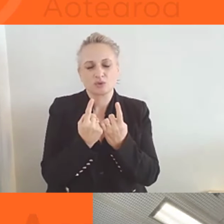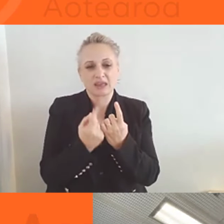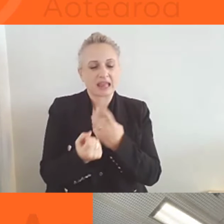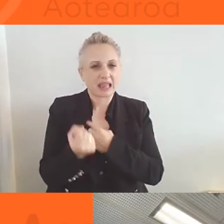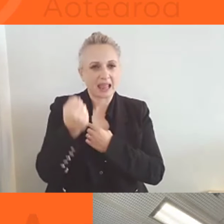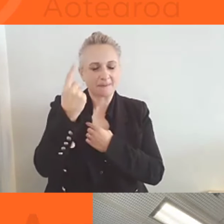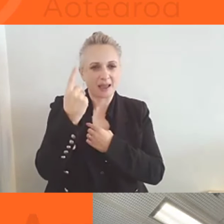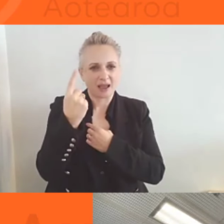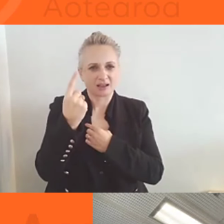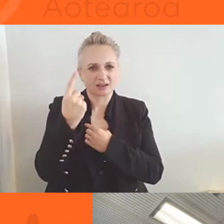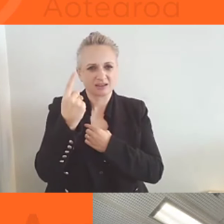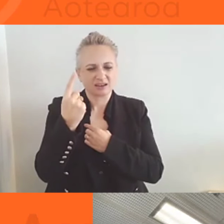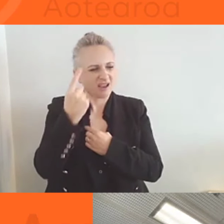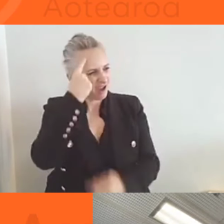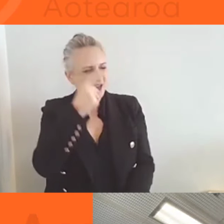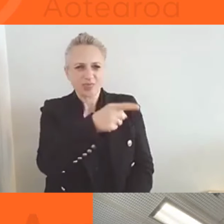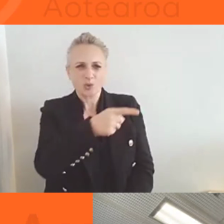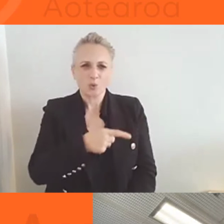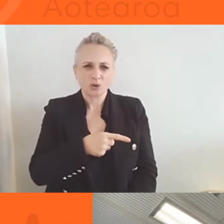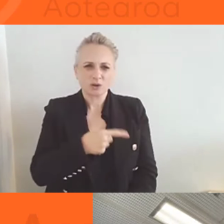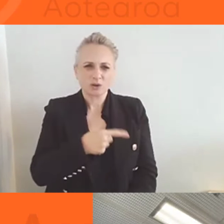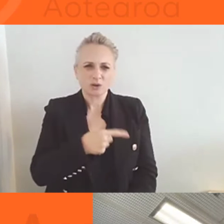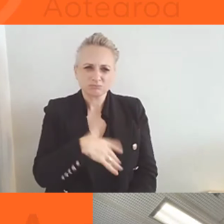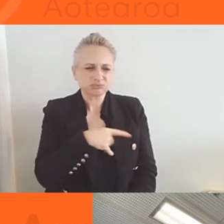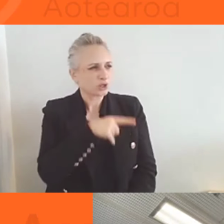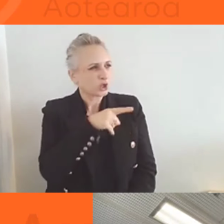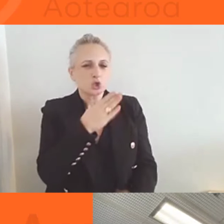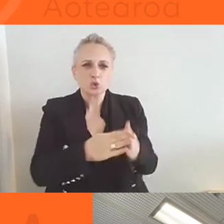thought about the fact that a wheelchair user might need to have a caregiver